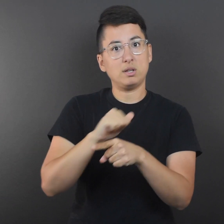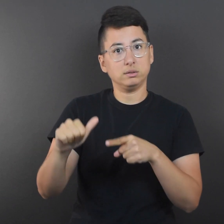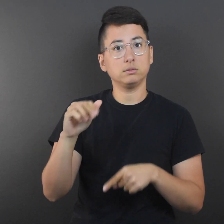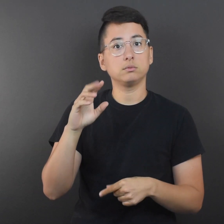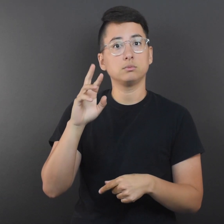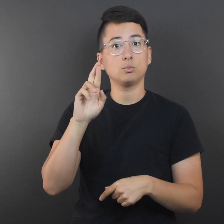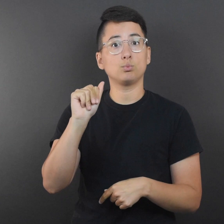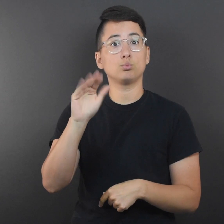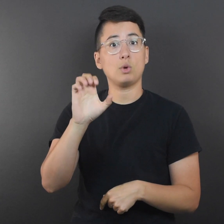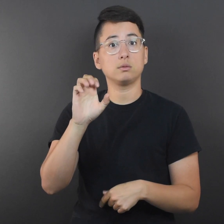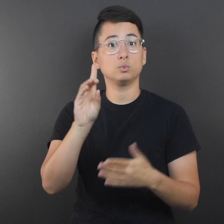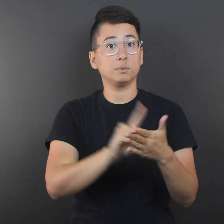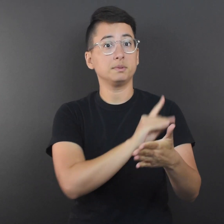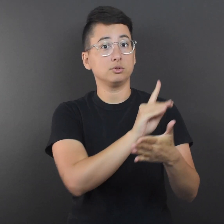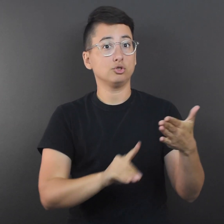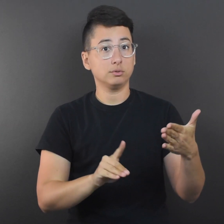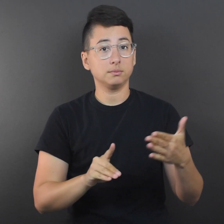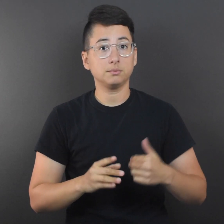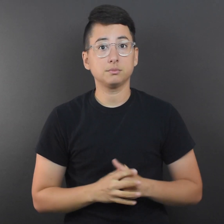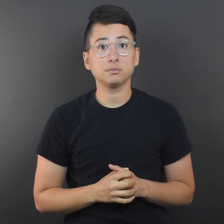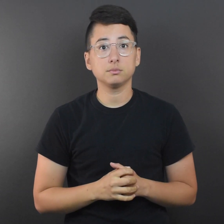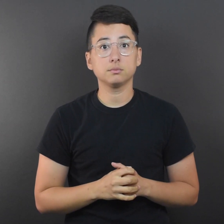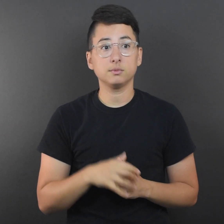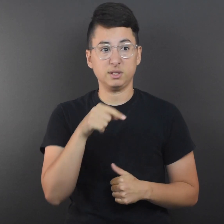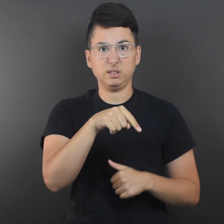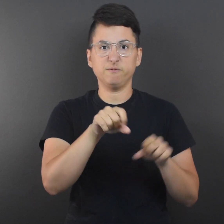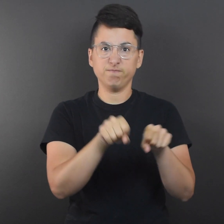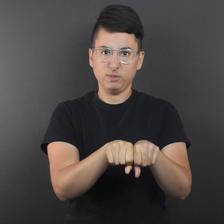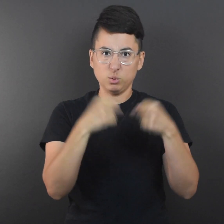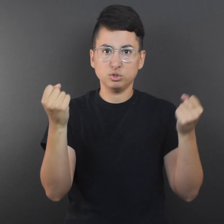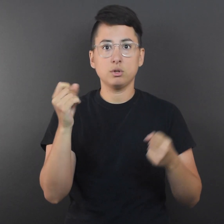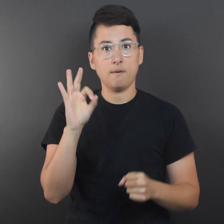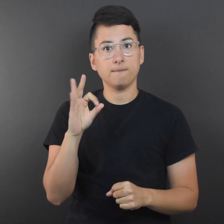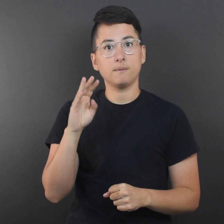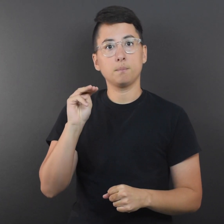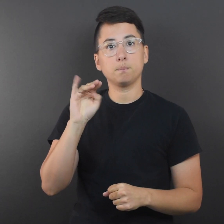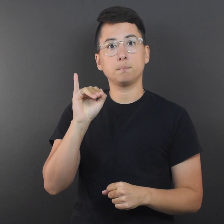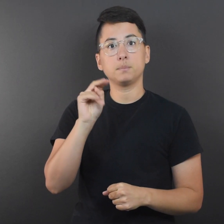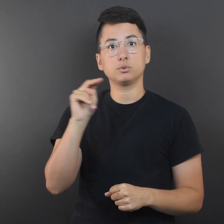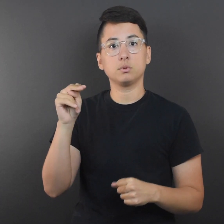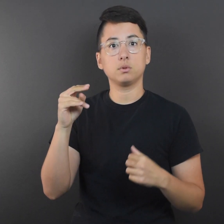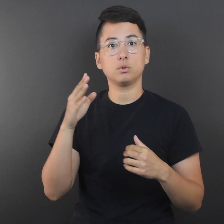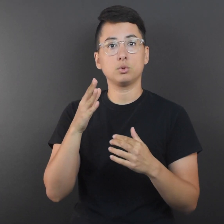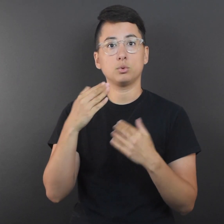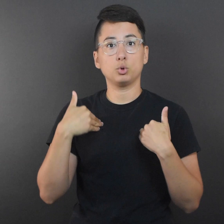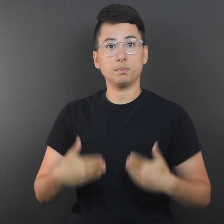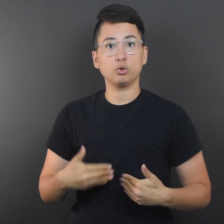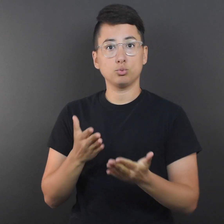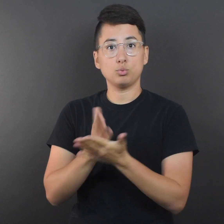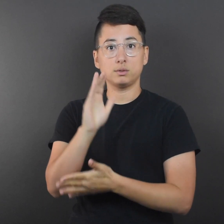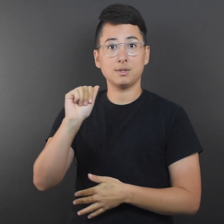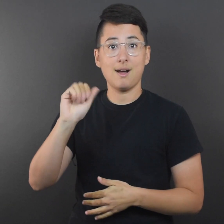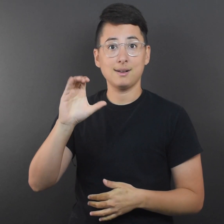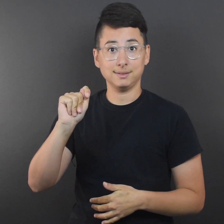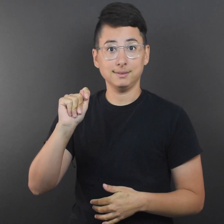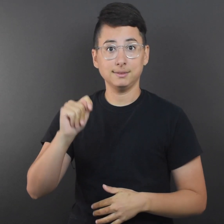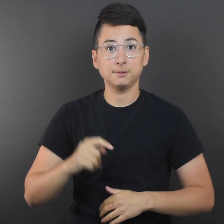race discrimination in violation of the Minnesota Human Rights Act. This summer, in partnership with